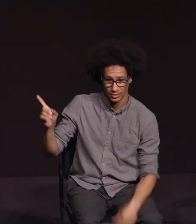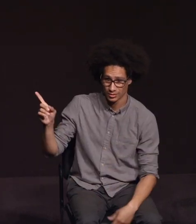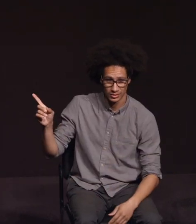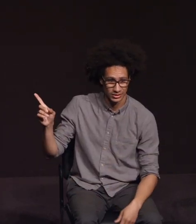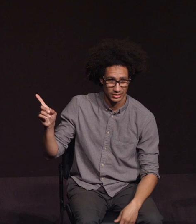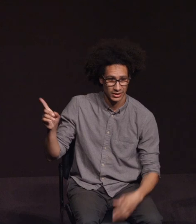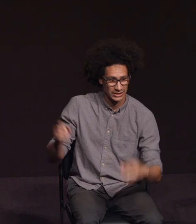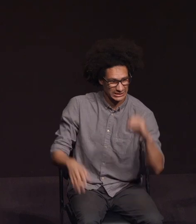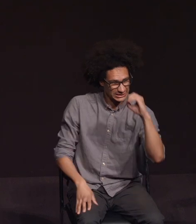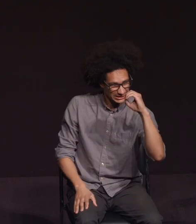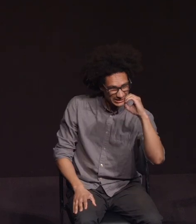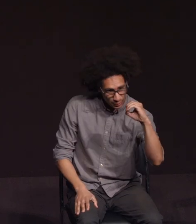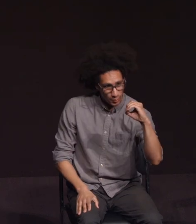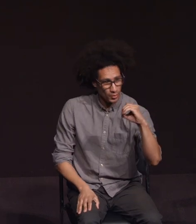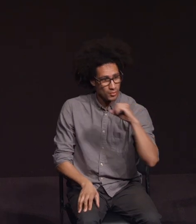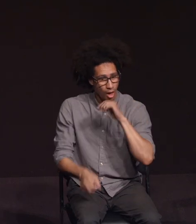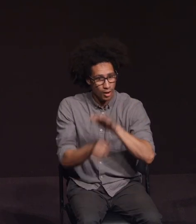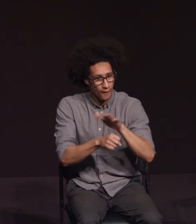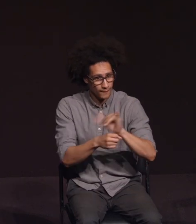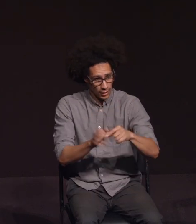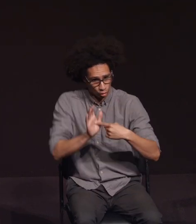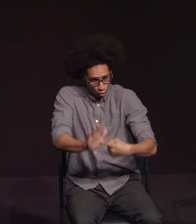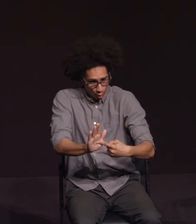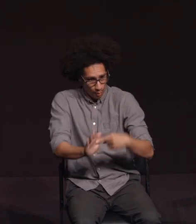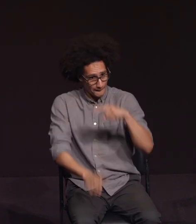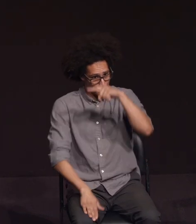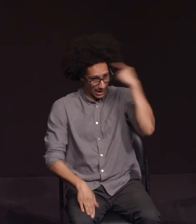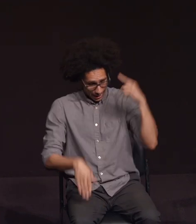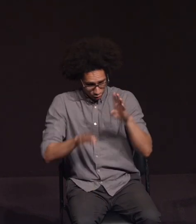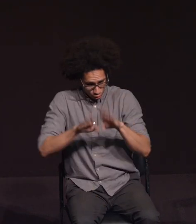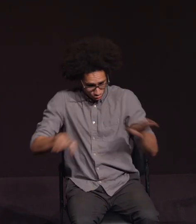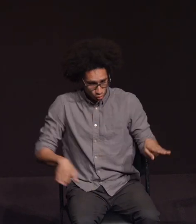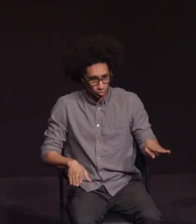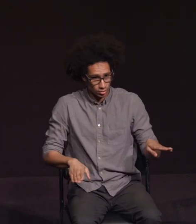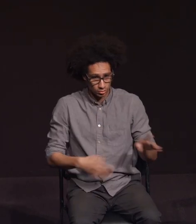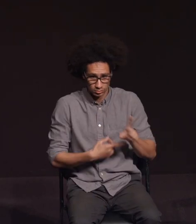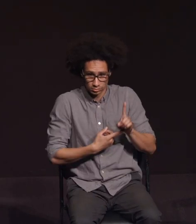Black children, unfortunately.